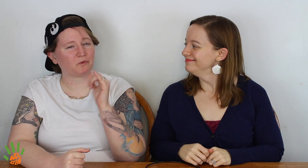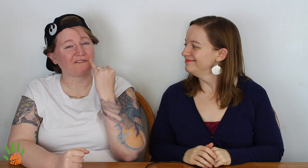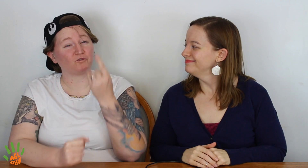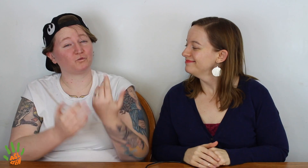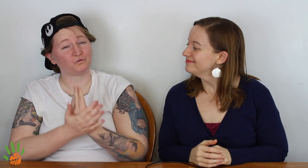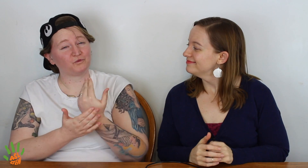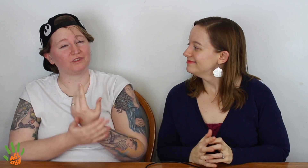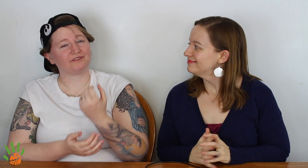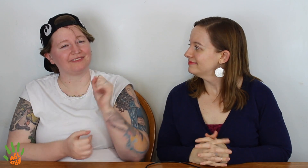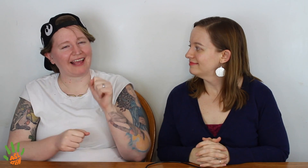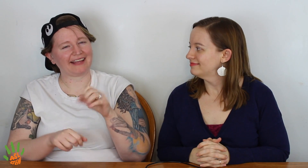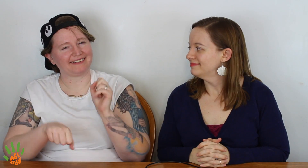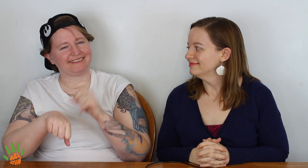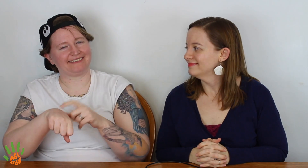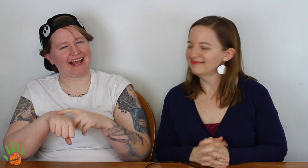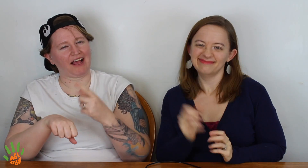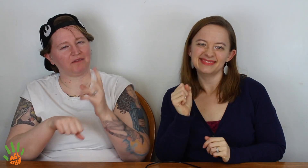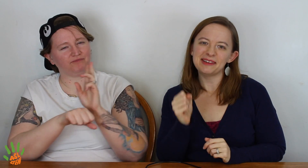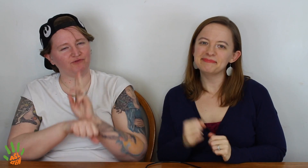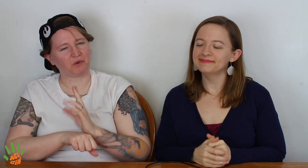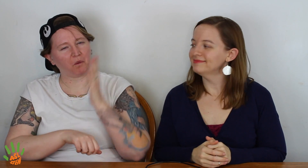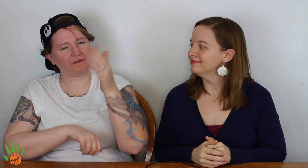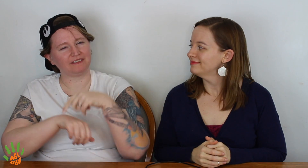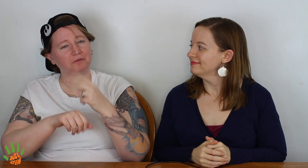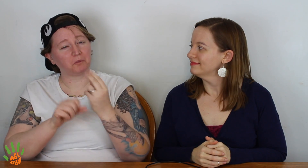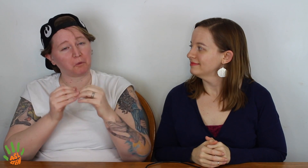Well and also, if you're pretty new it takes time to get use to that.